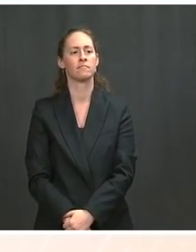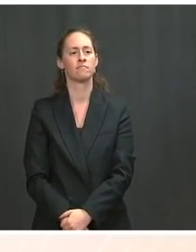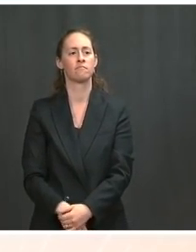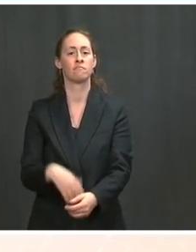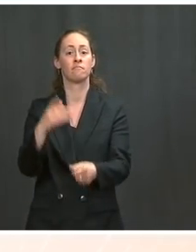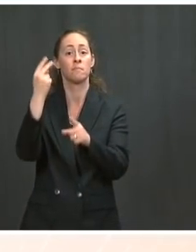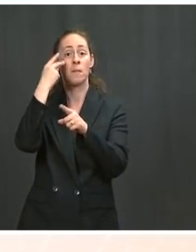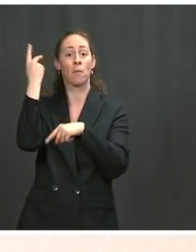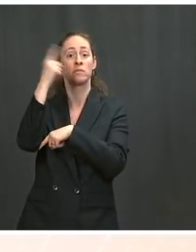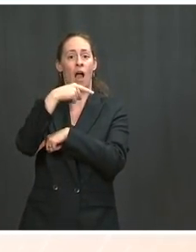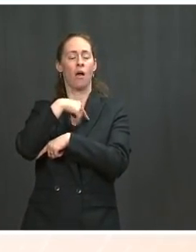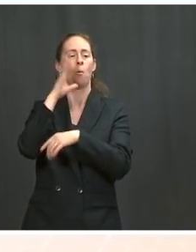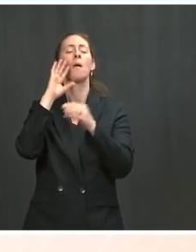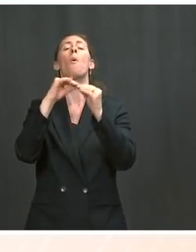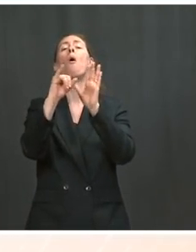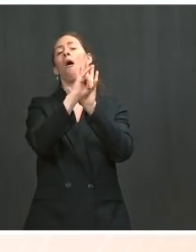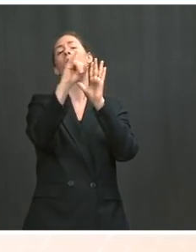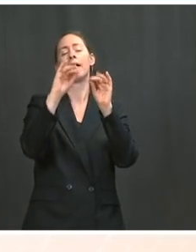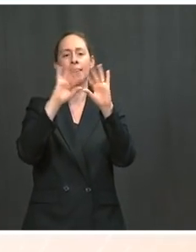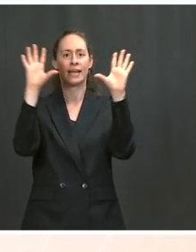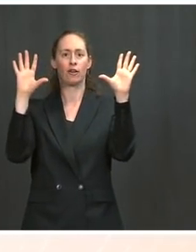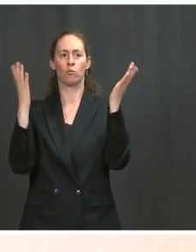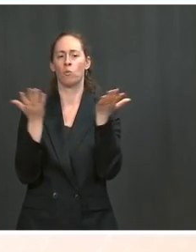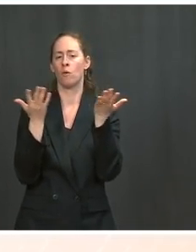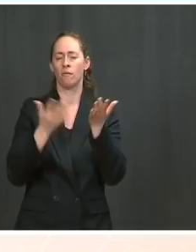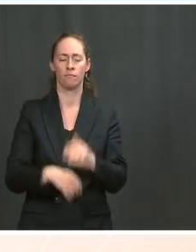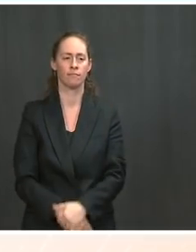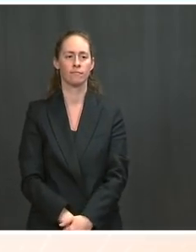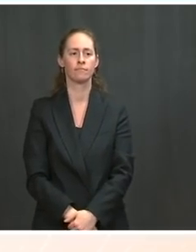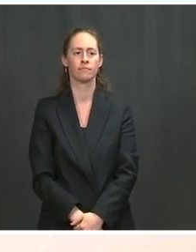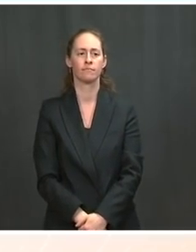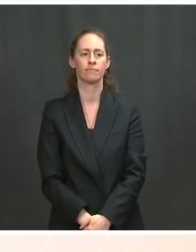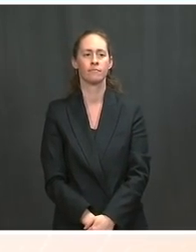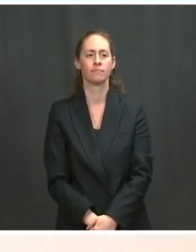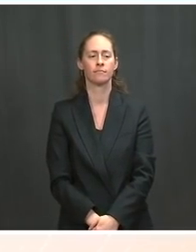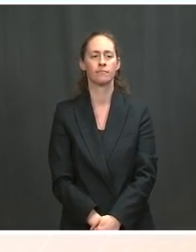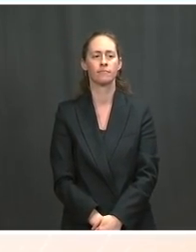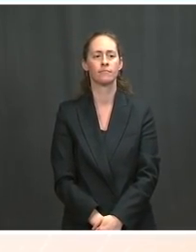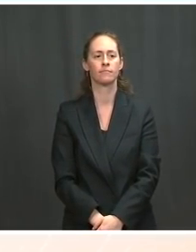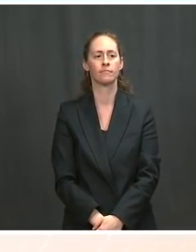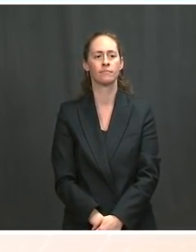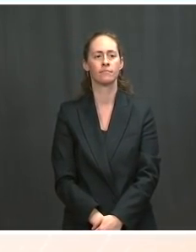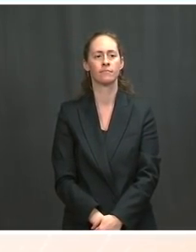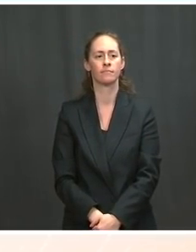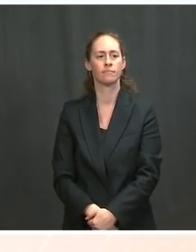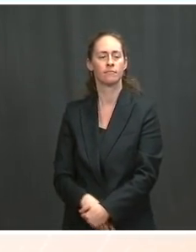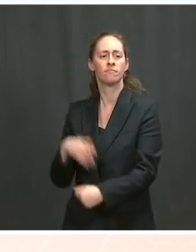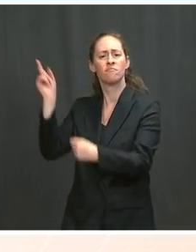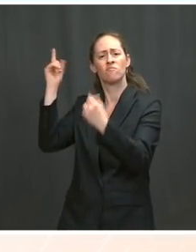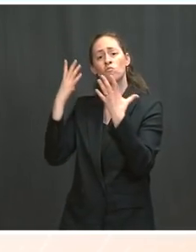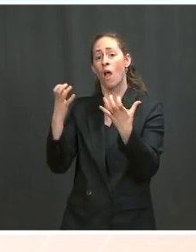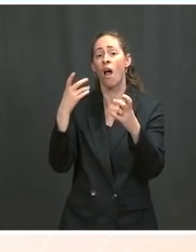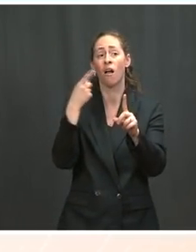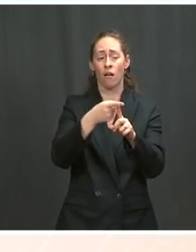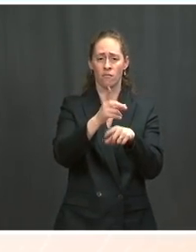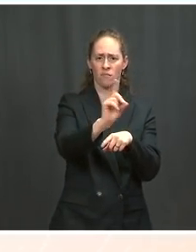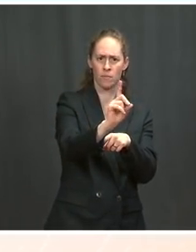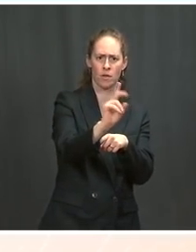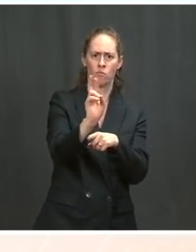obviously the President wants to work in a bipartisan manner. He thinks there's opportunity to do that. He was encouraged by the openness to that in the meeting yesterday.